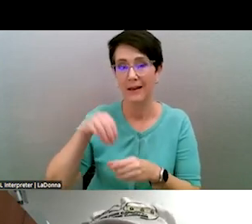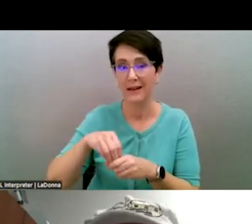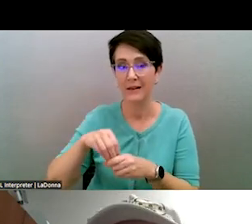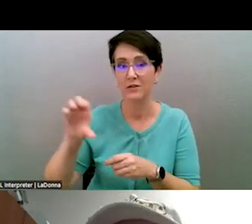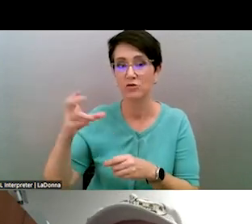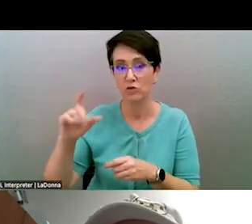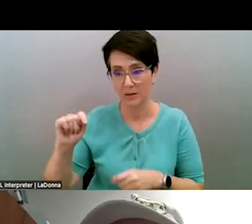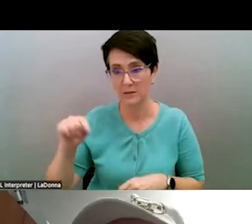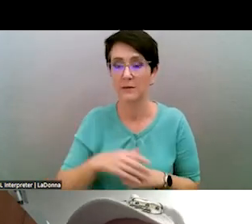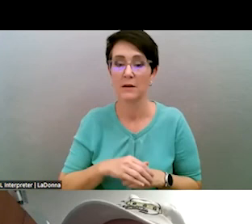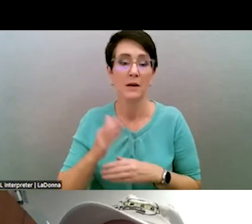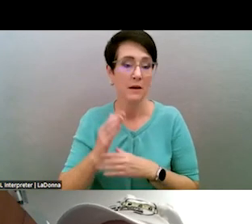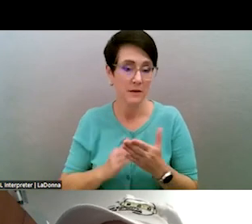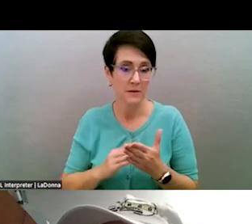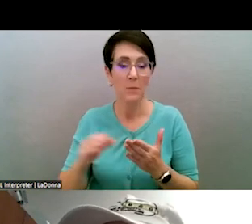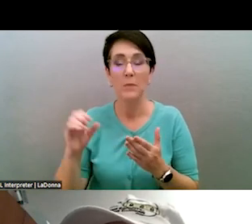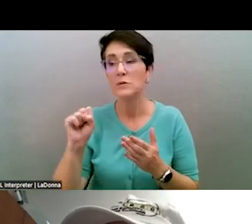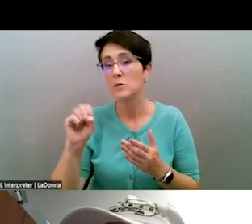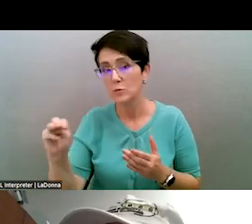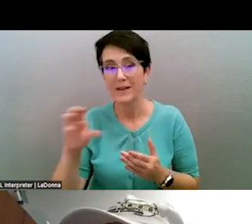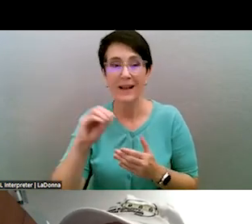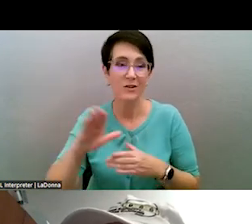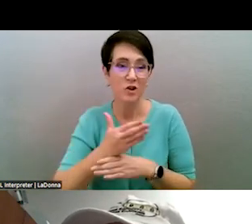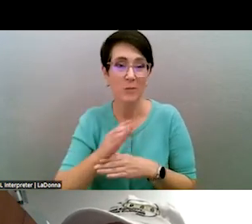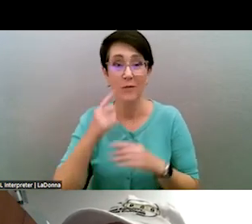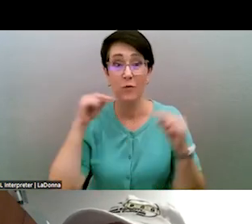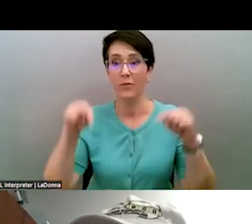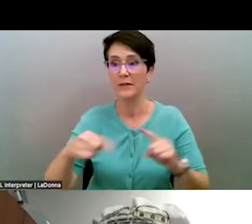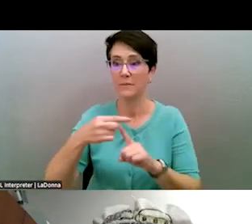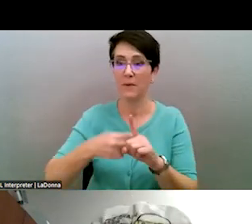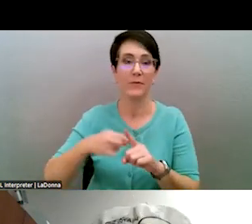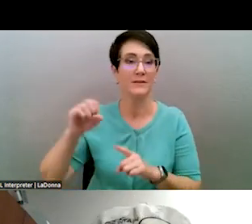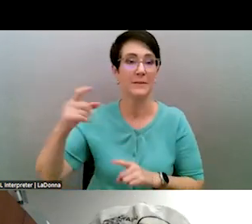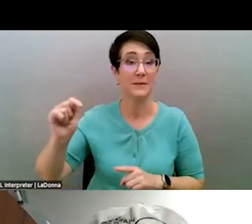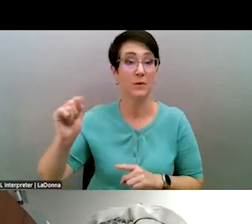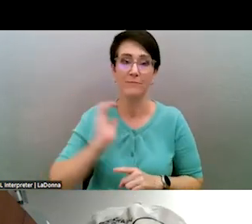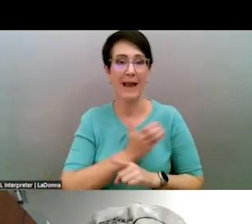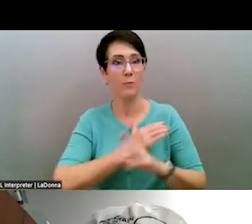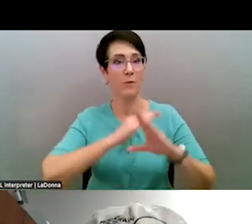SHAREABLES IN TIME FOR SEPTEMBER. PREVENTION MONTH. AND THEN WE ARE ALSO